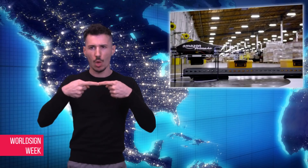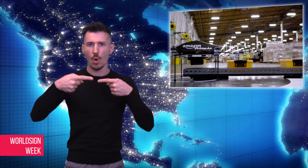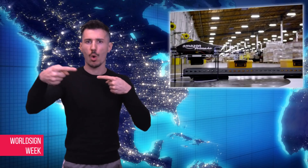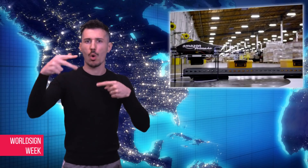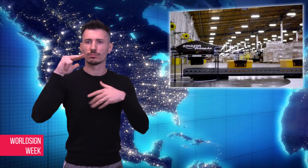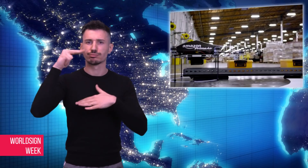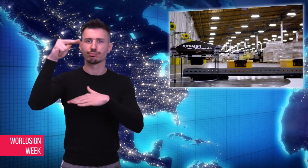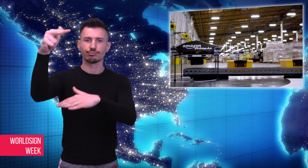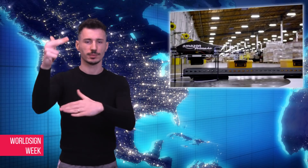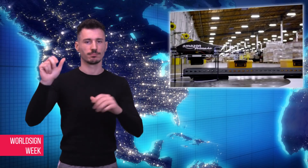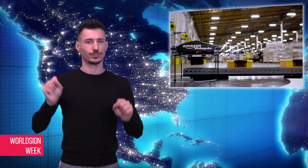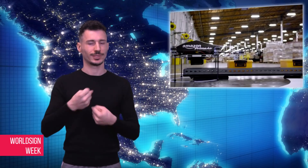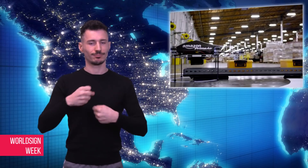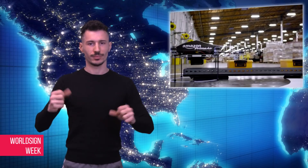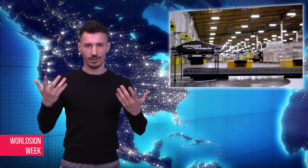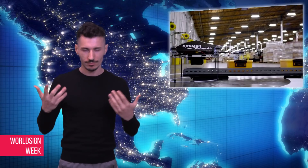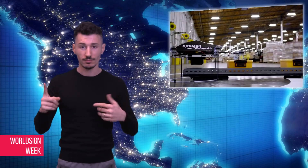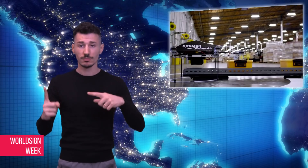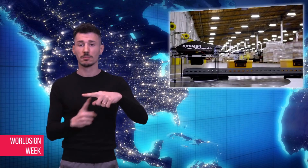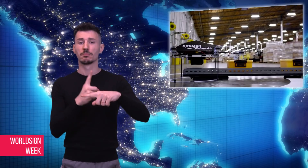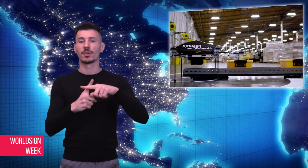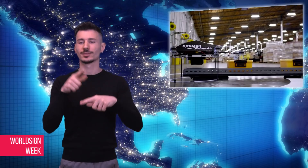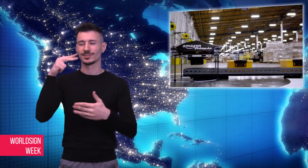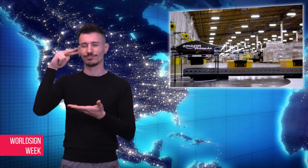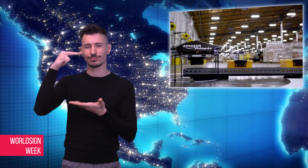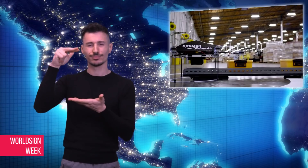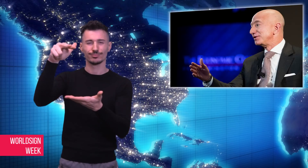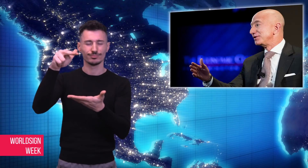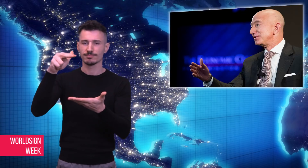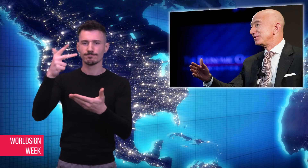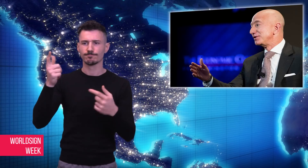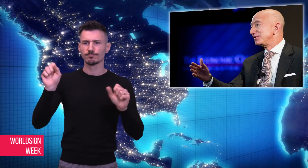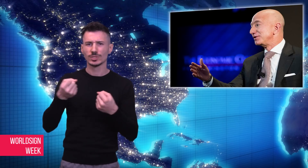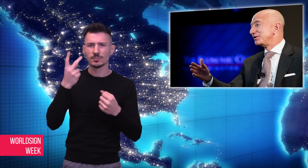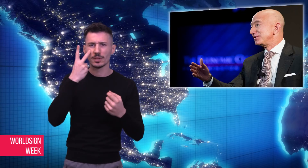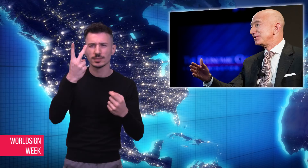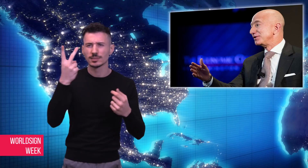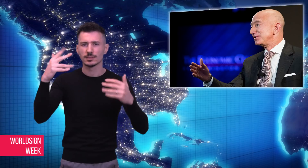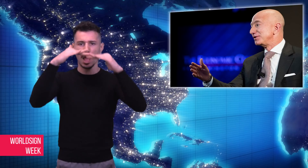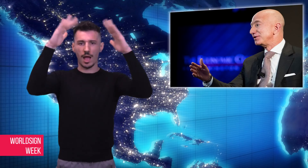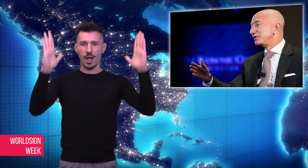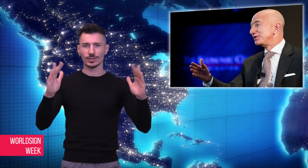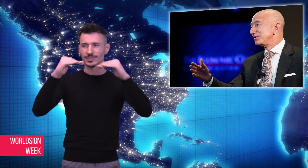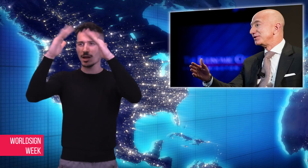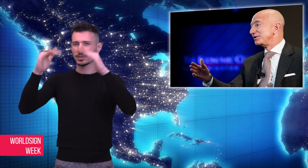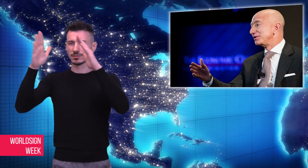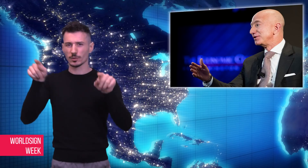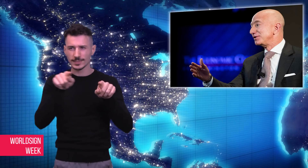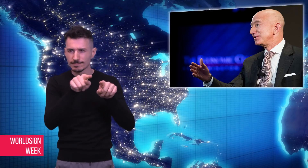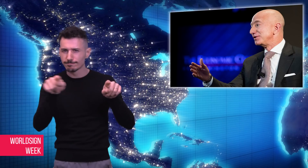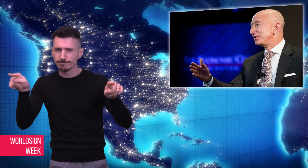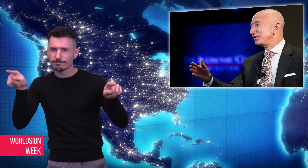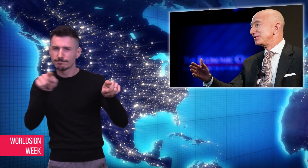Lastly, the drones do not know where customers live and which